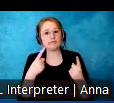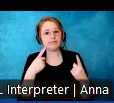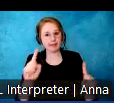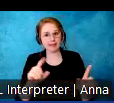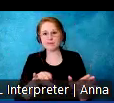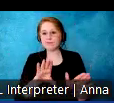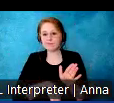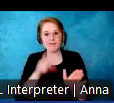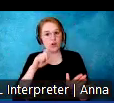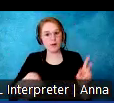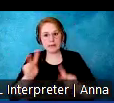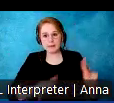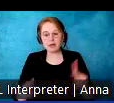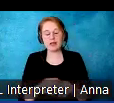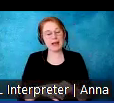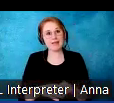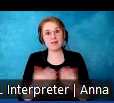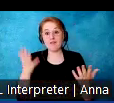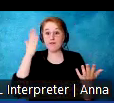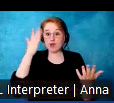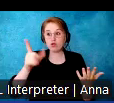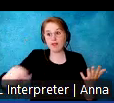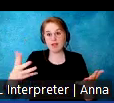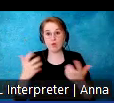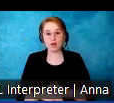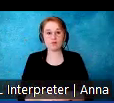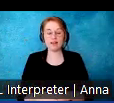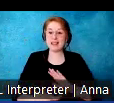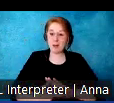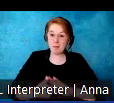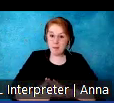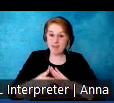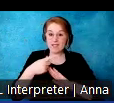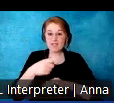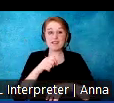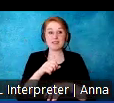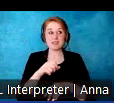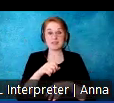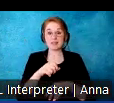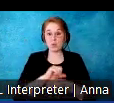It's what people want in the future. The demand for this workforce has ballooned in the last few years